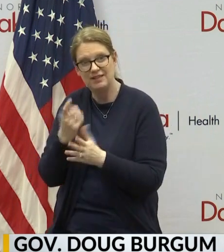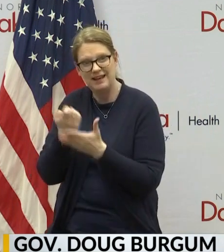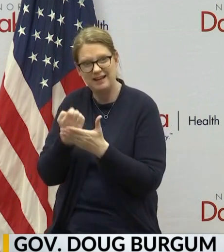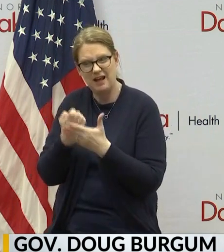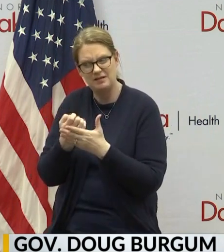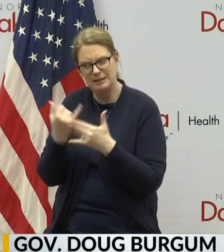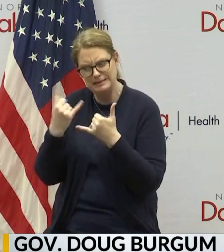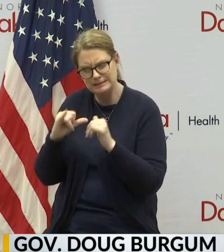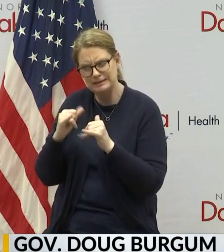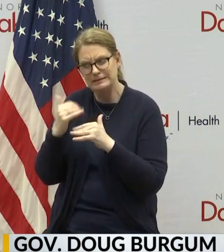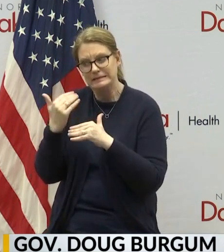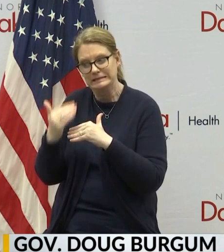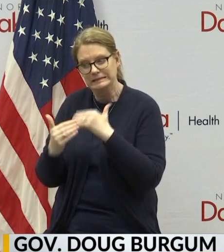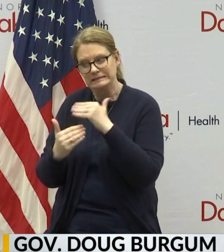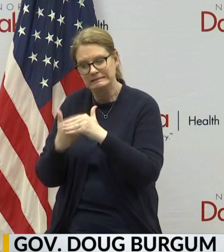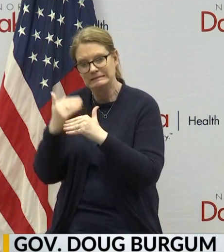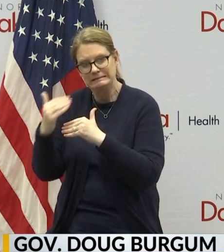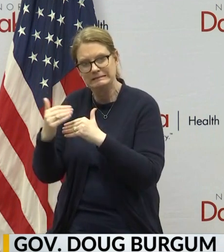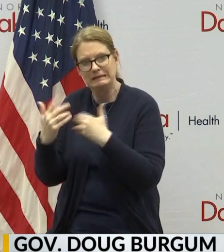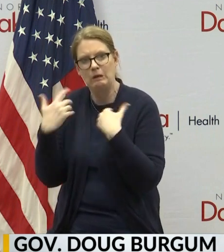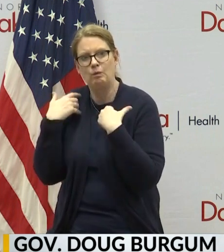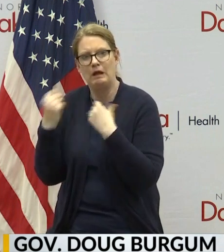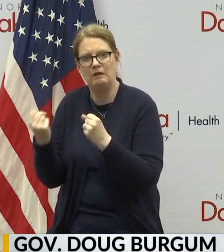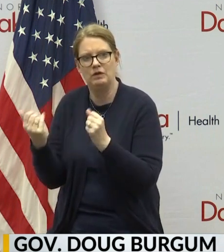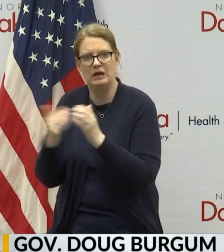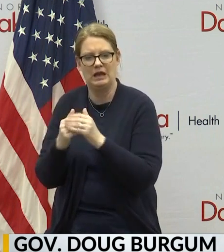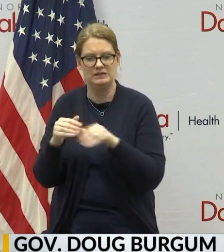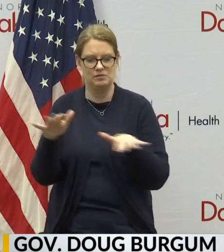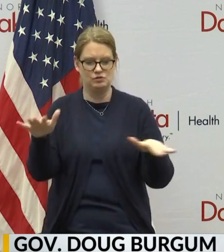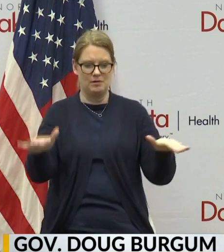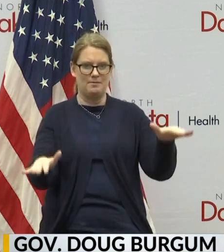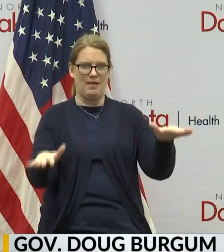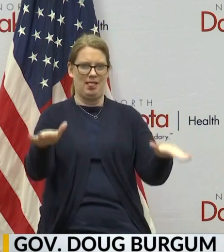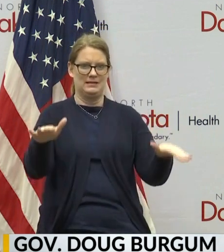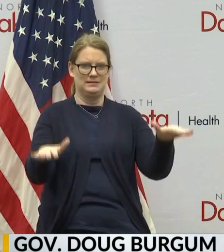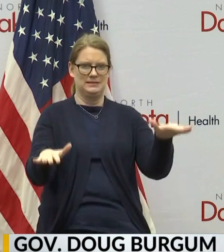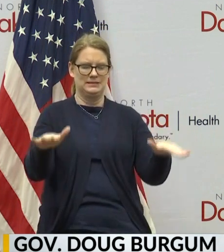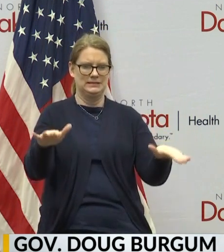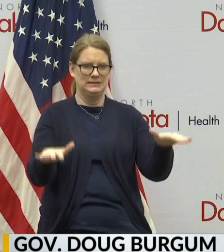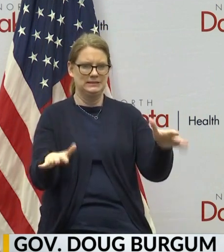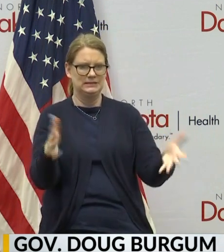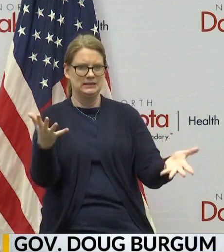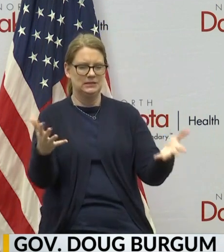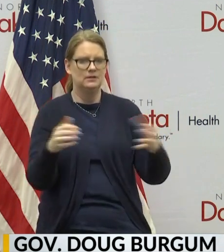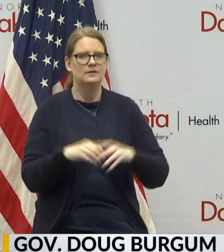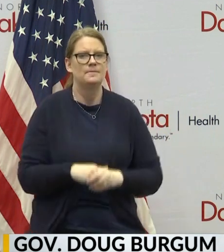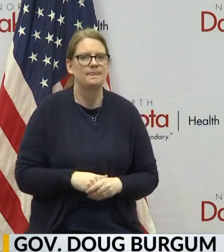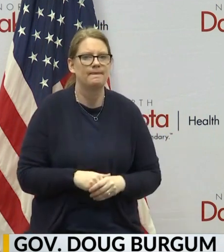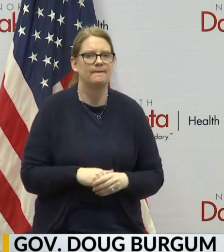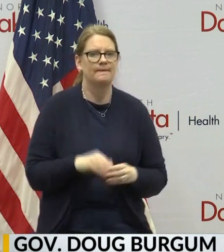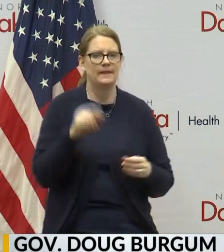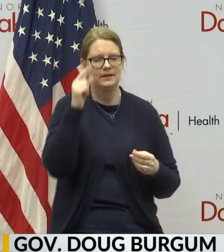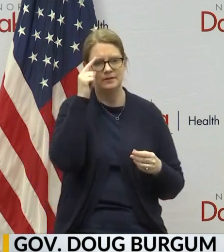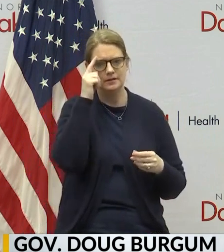BY FLATTEN THE CURVE AND ENSURING OUR HEALTHCARE IS NOT OVERLOADED BUT ALSO MAKING SURE